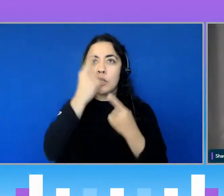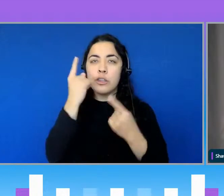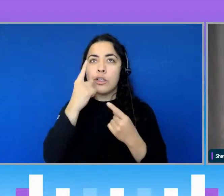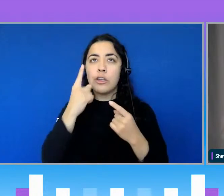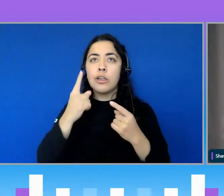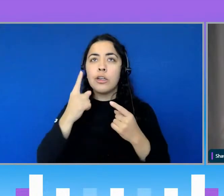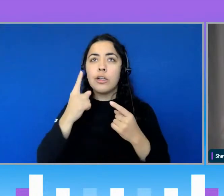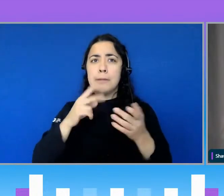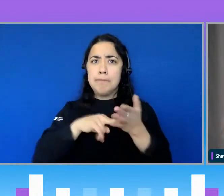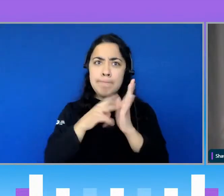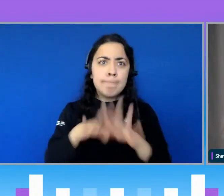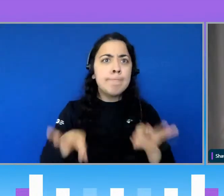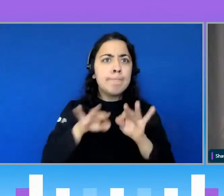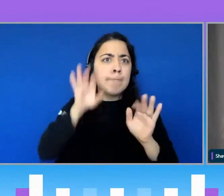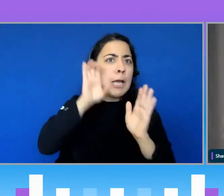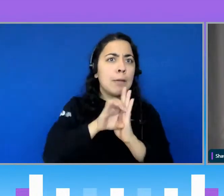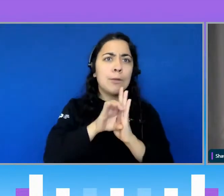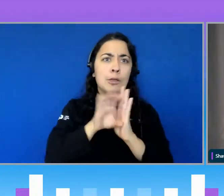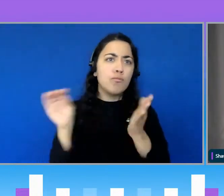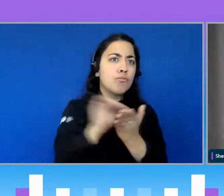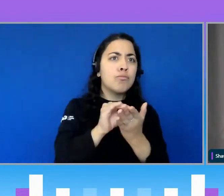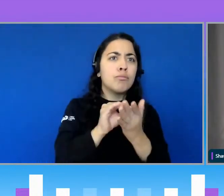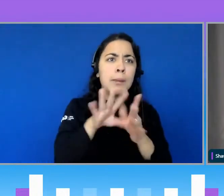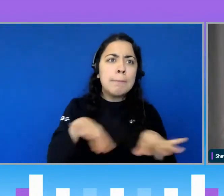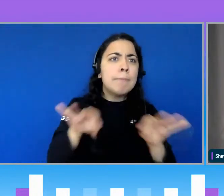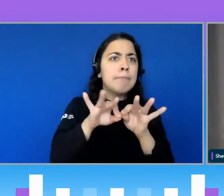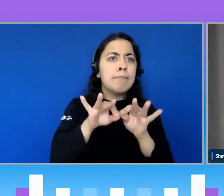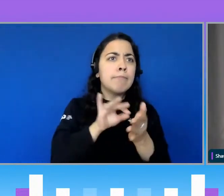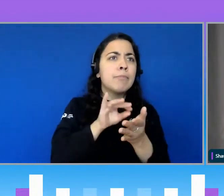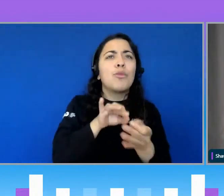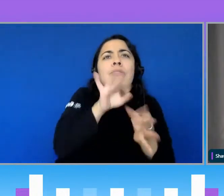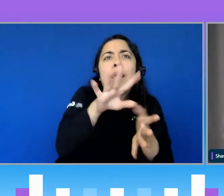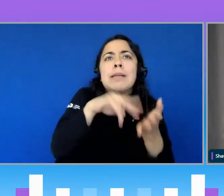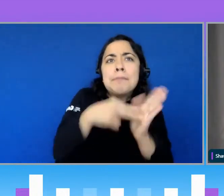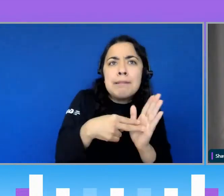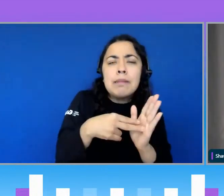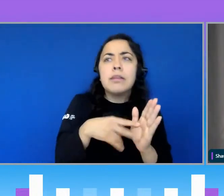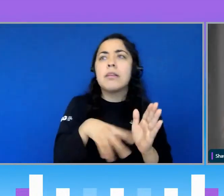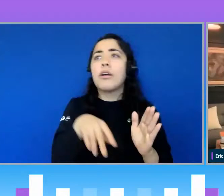and meaningful images? Which one should have an actual text?